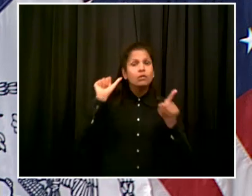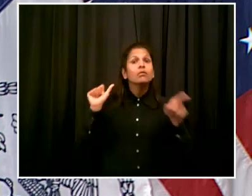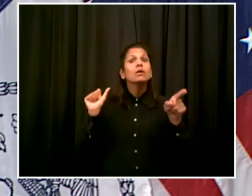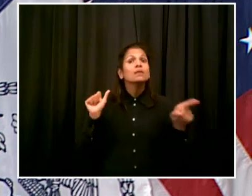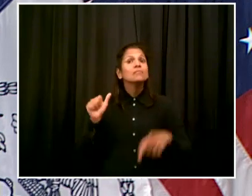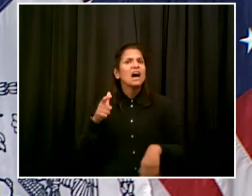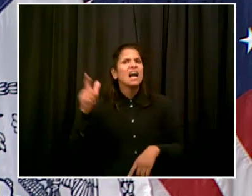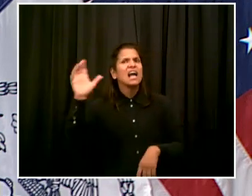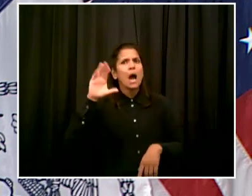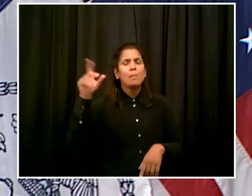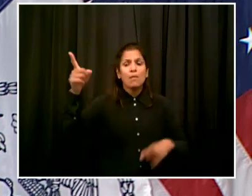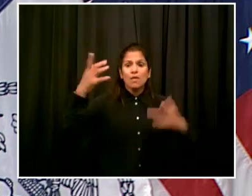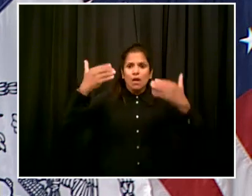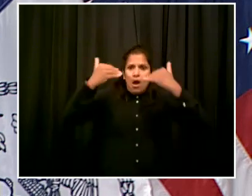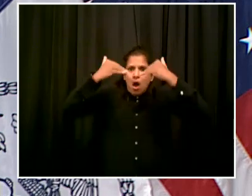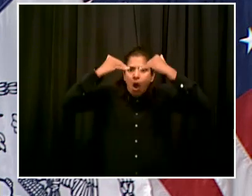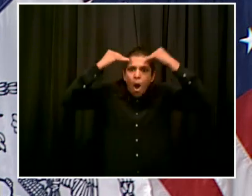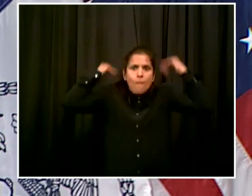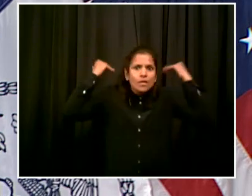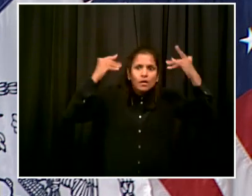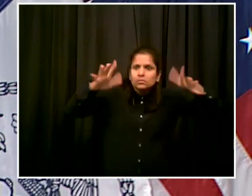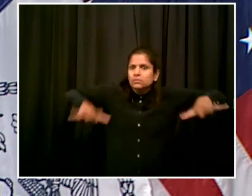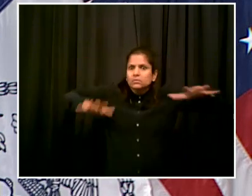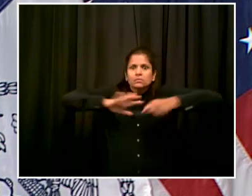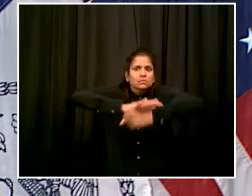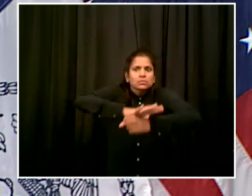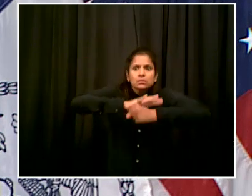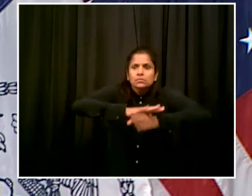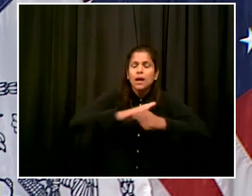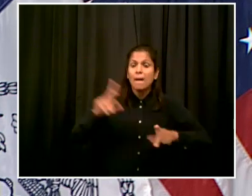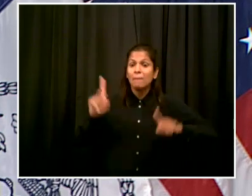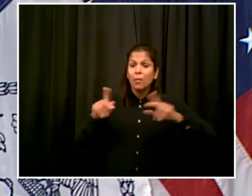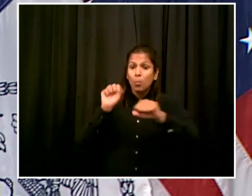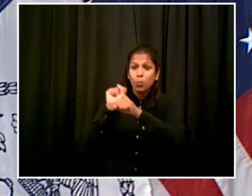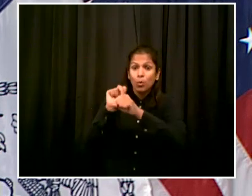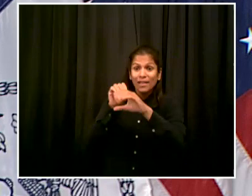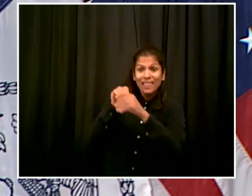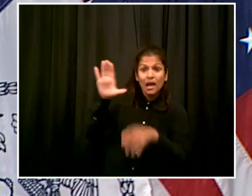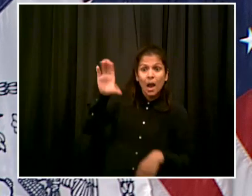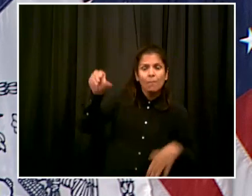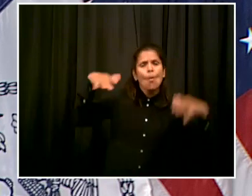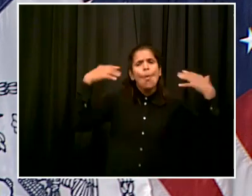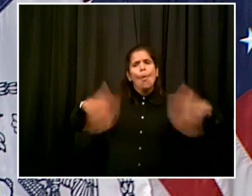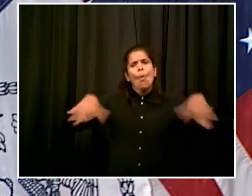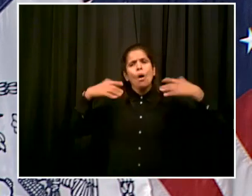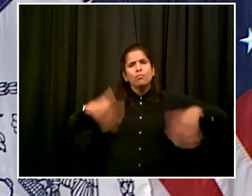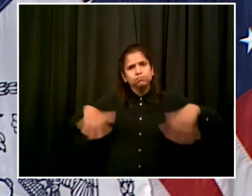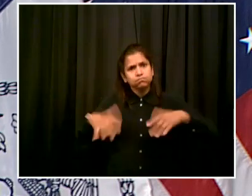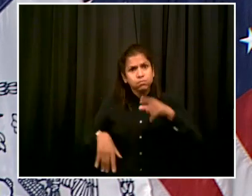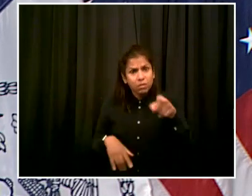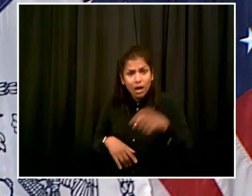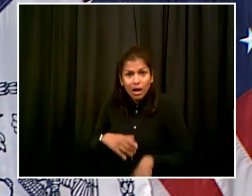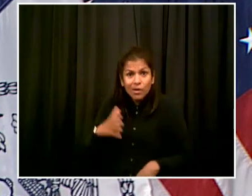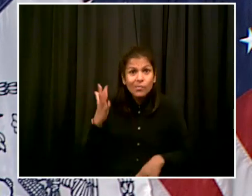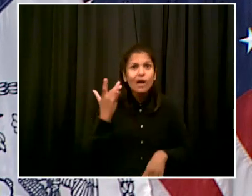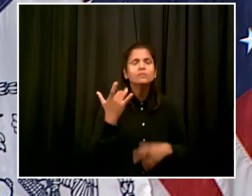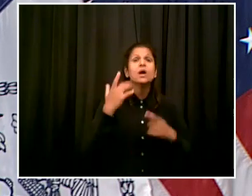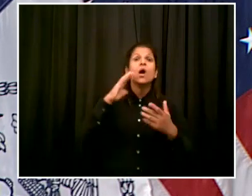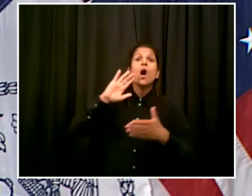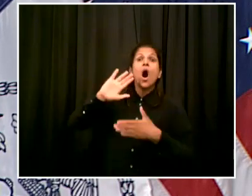DIAGNOSTICS. IT WAS DIRECTLY RELATED TO THE MASSIVE OVERLOAD THAT HAPPENED ACROSS THE